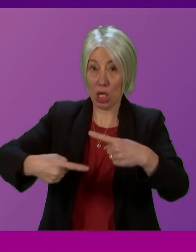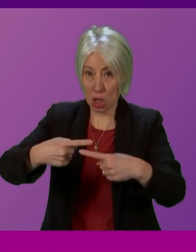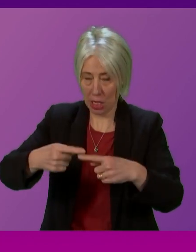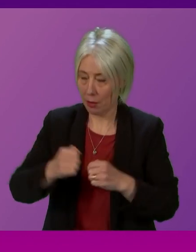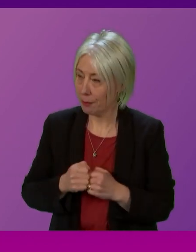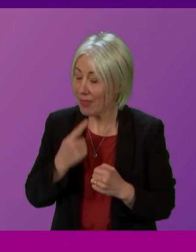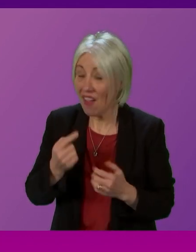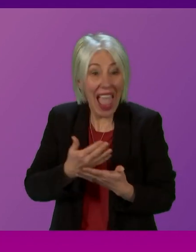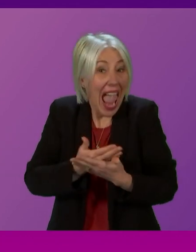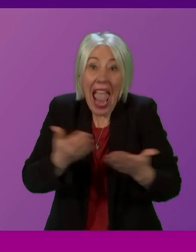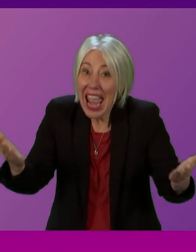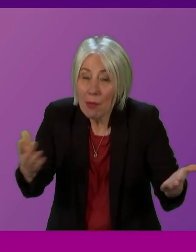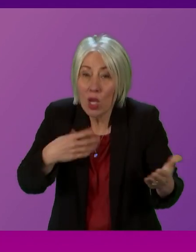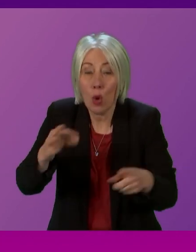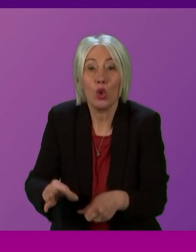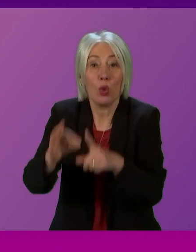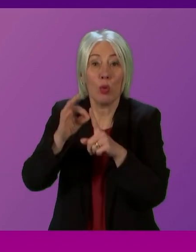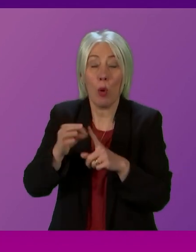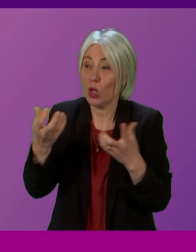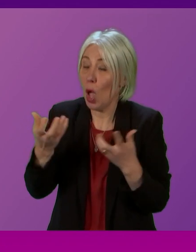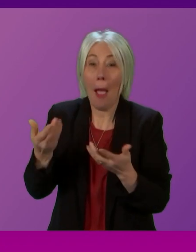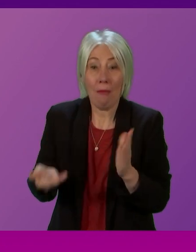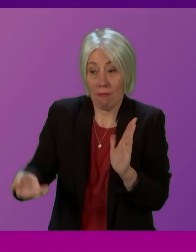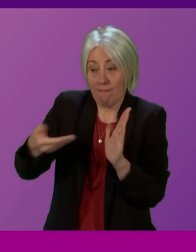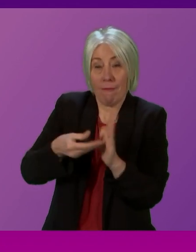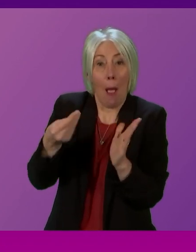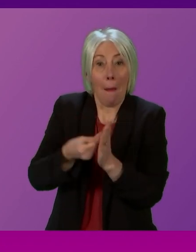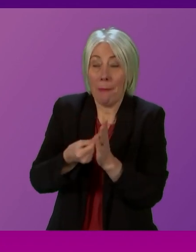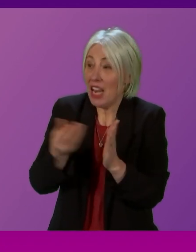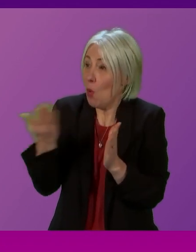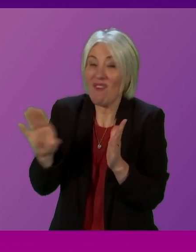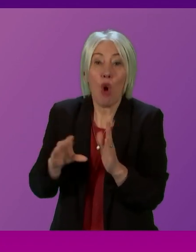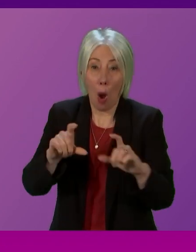Any member who wants to propose additional funding for any line in the budget is, of